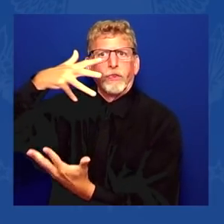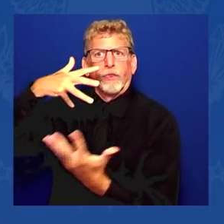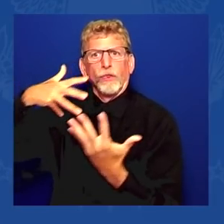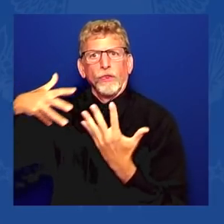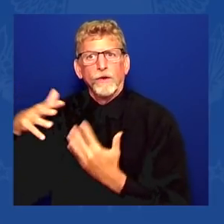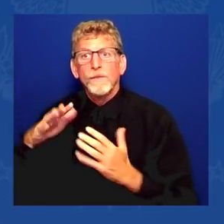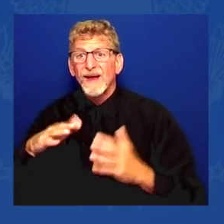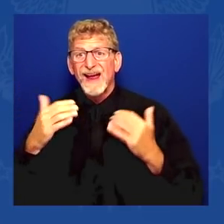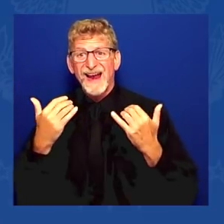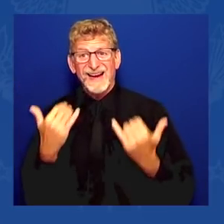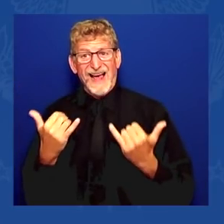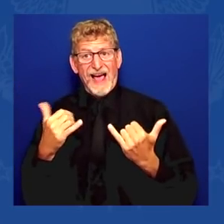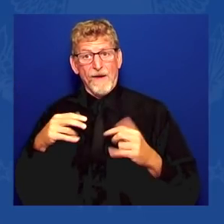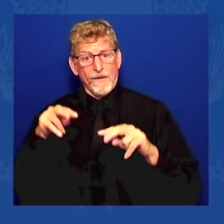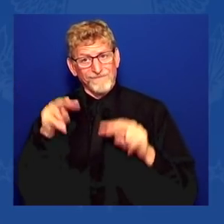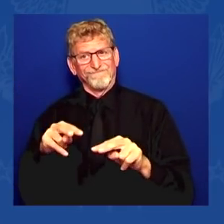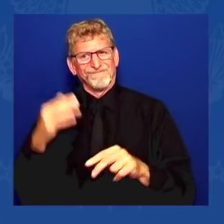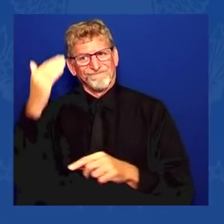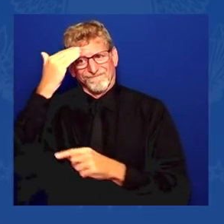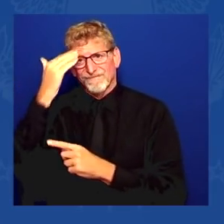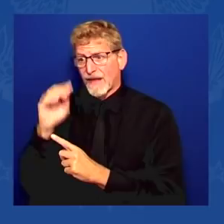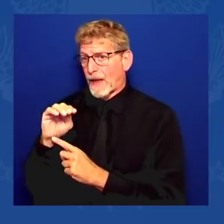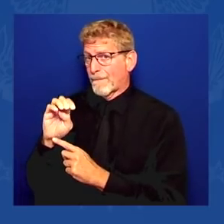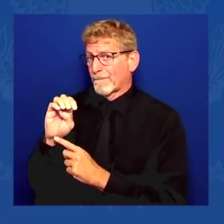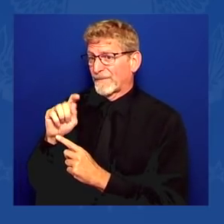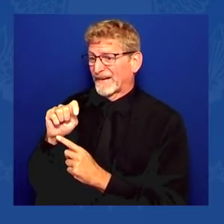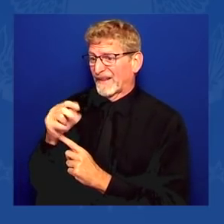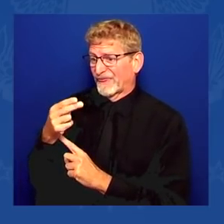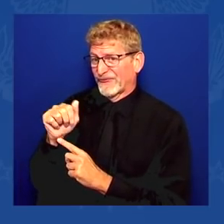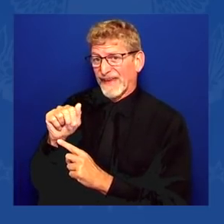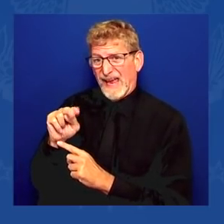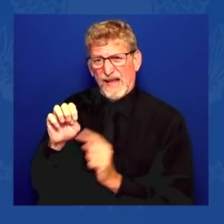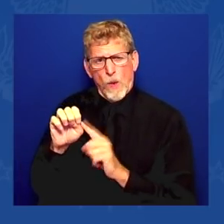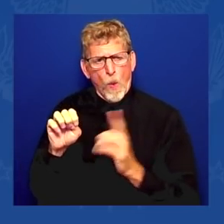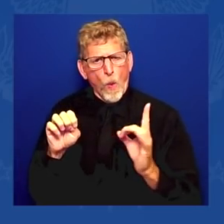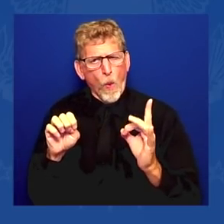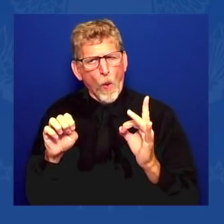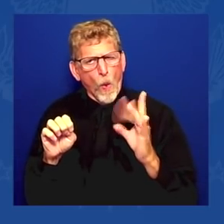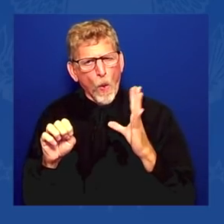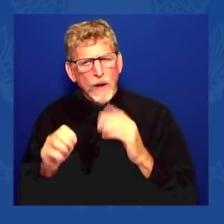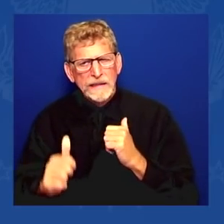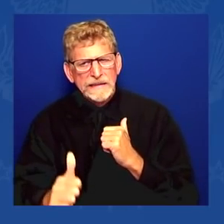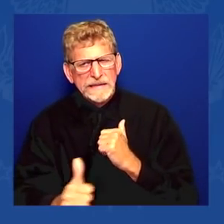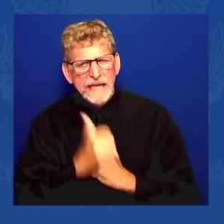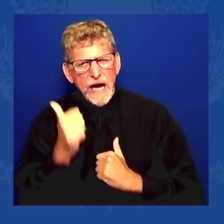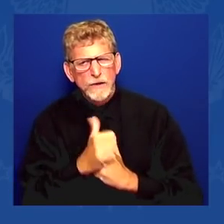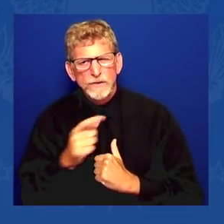trapping much more heat -- up to 80 times more heat, methane does -- and carbon --